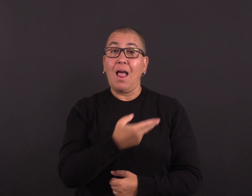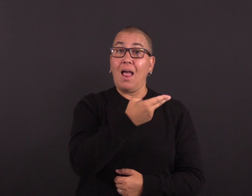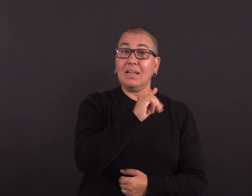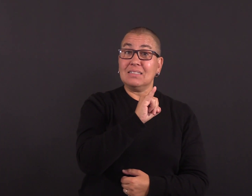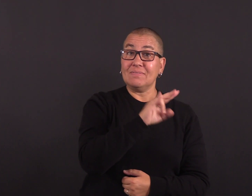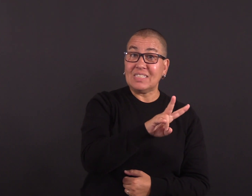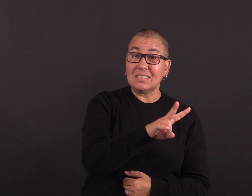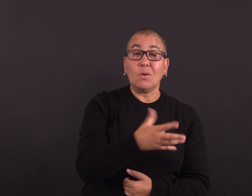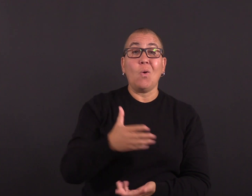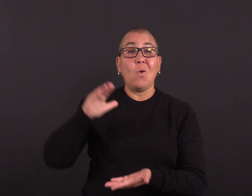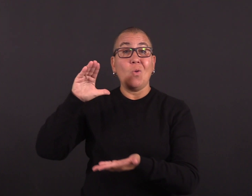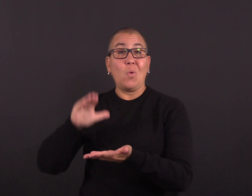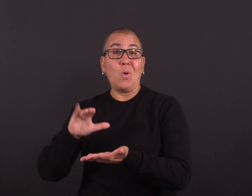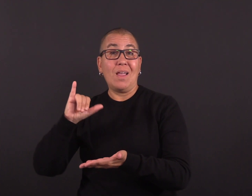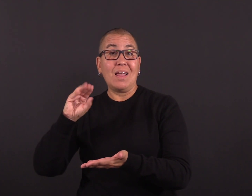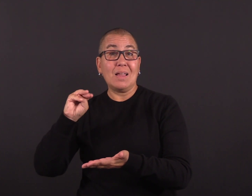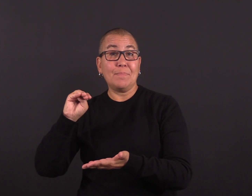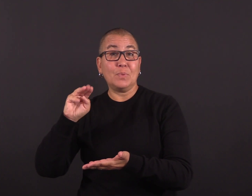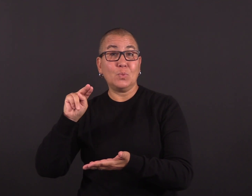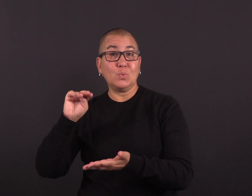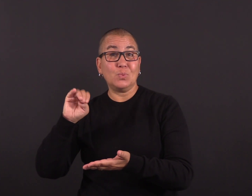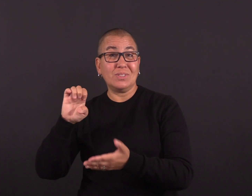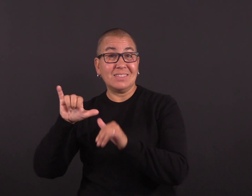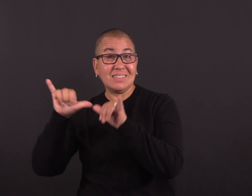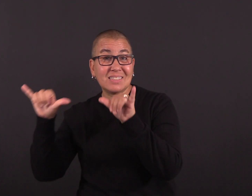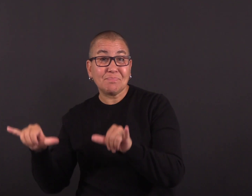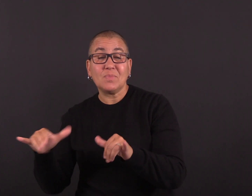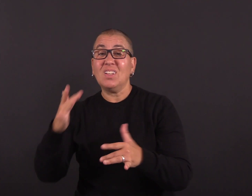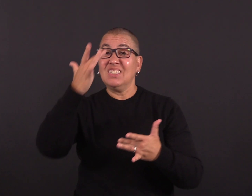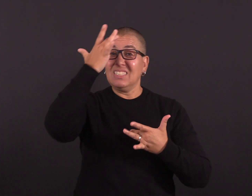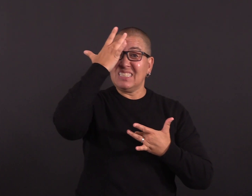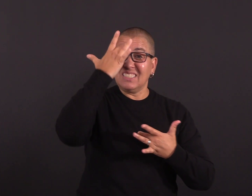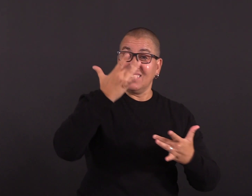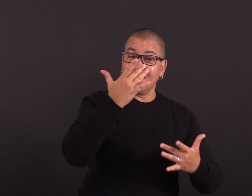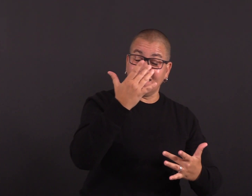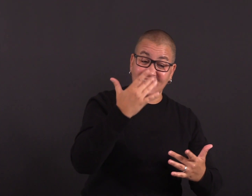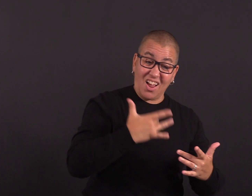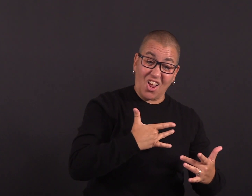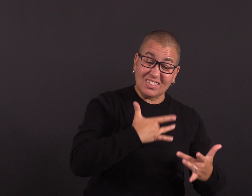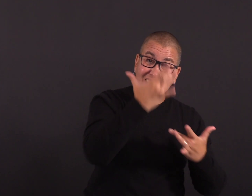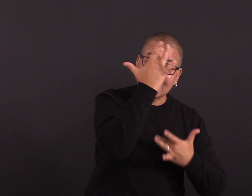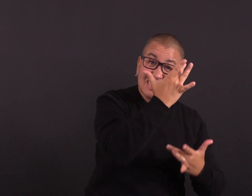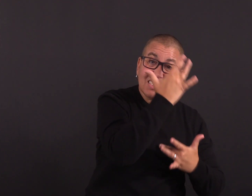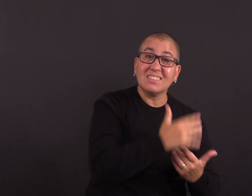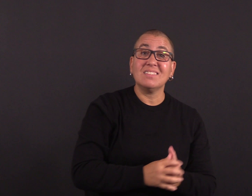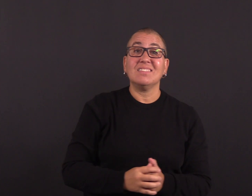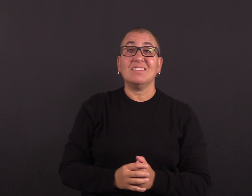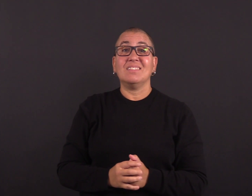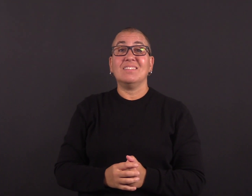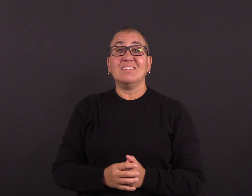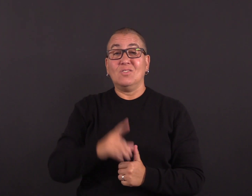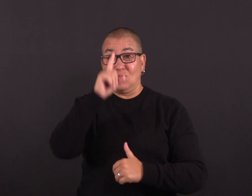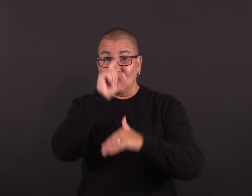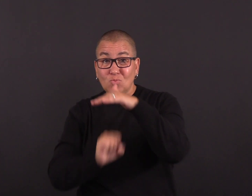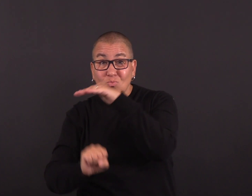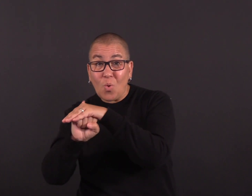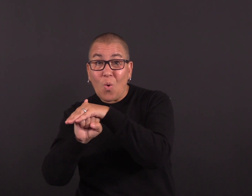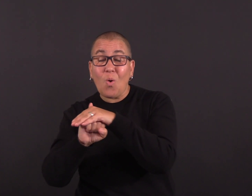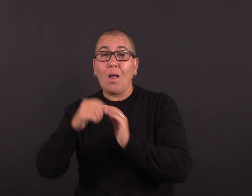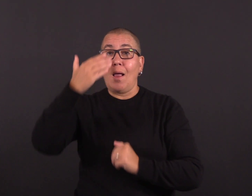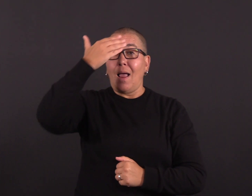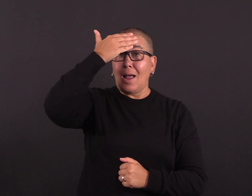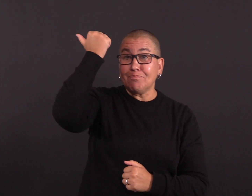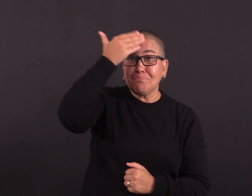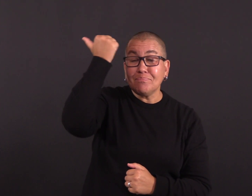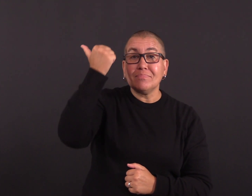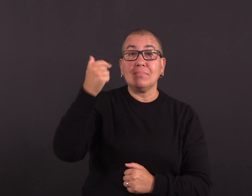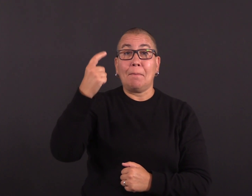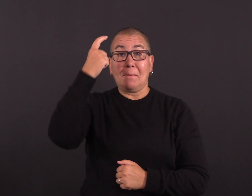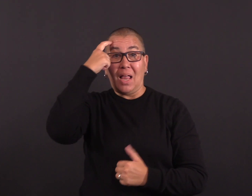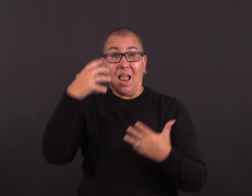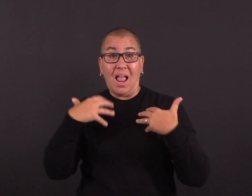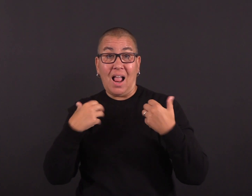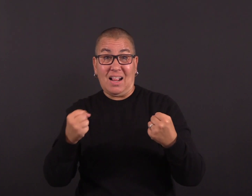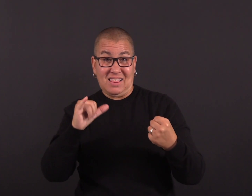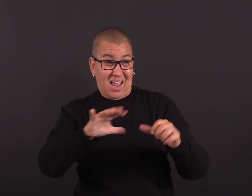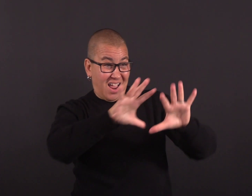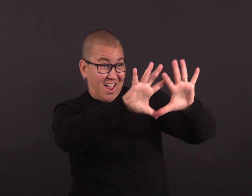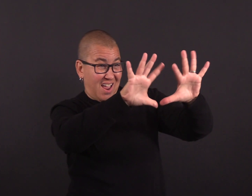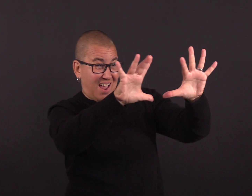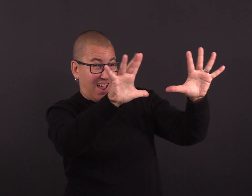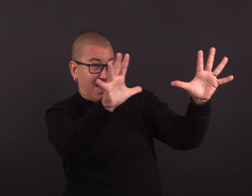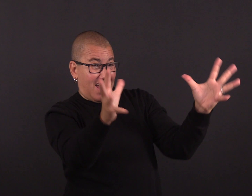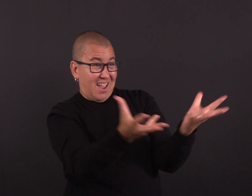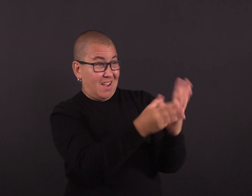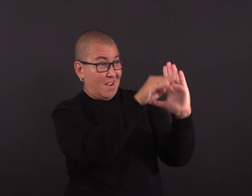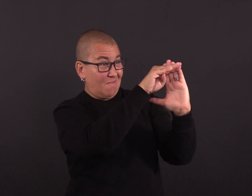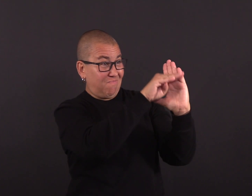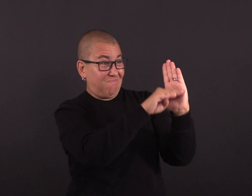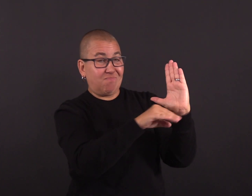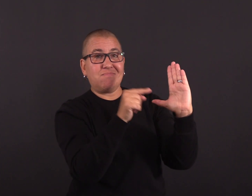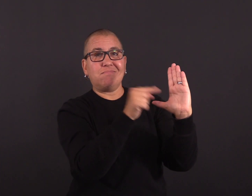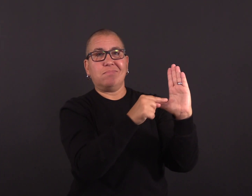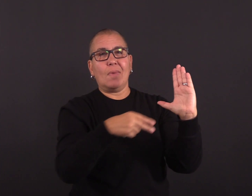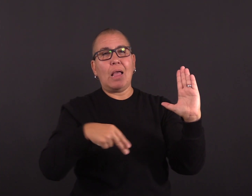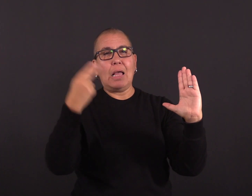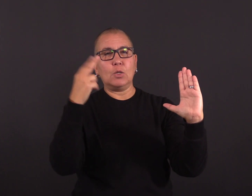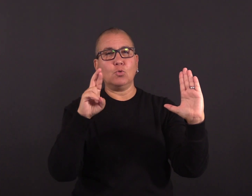conditions, a history of heart disease or stroke, dementia or mental health issues.